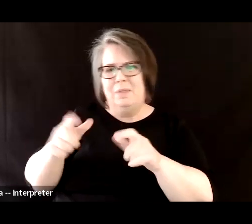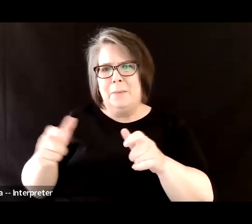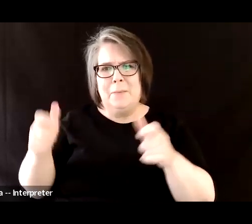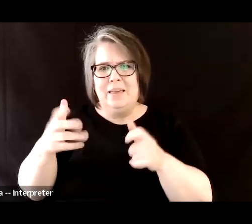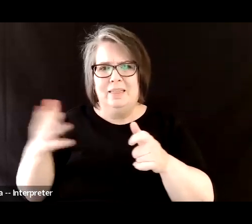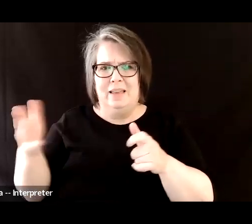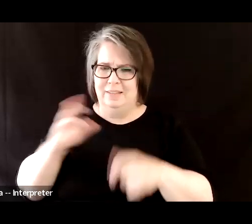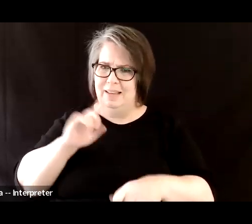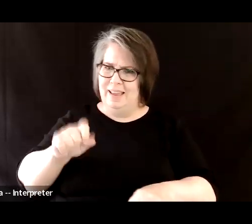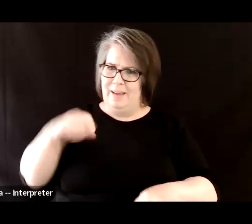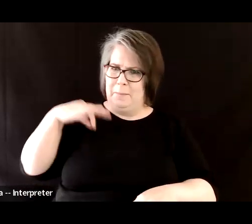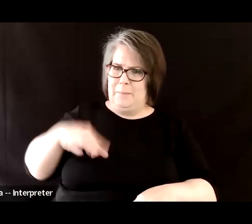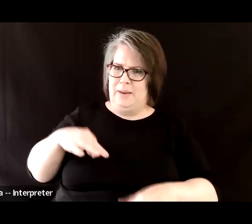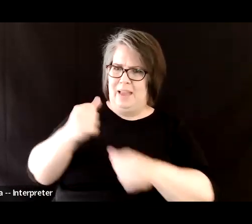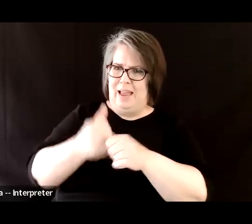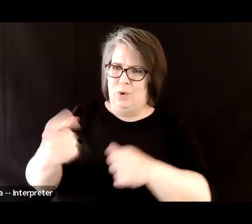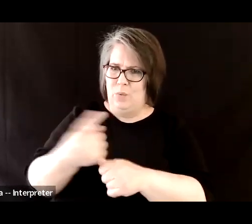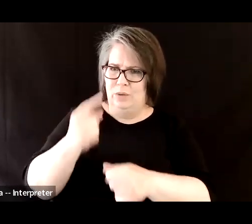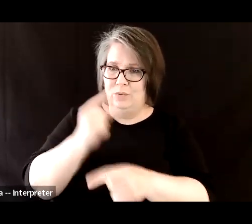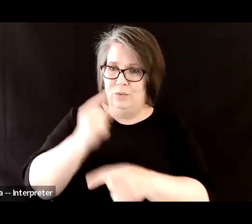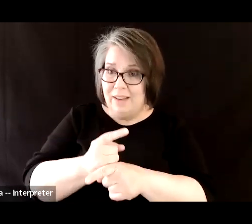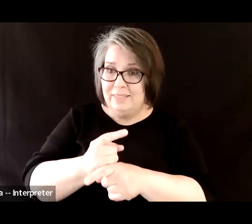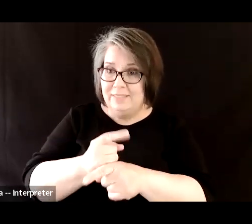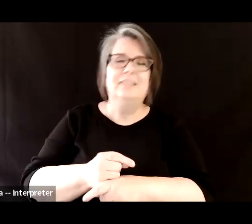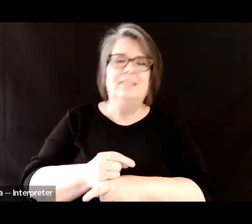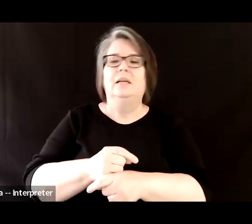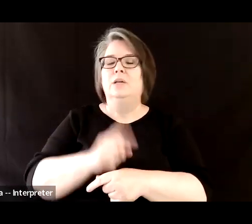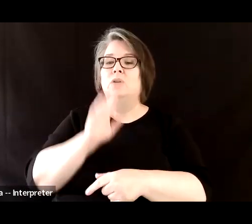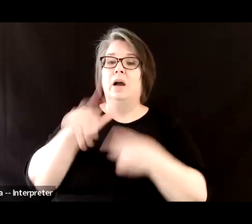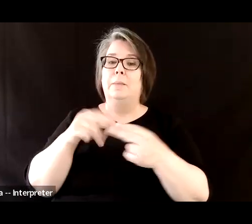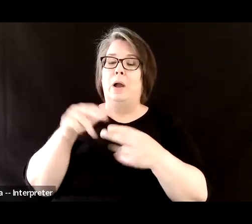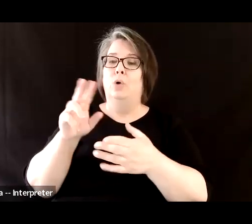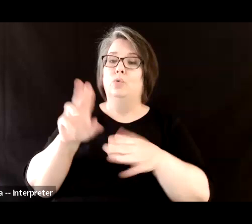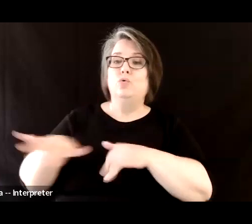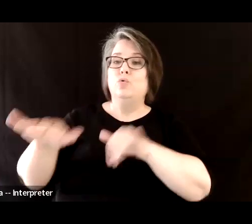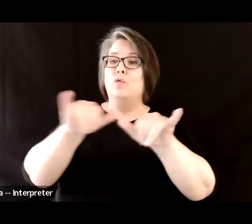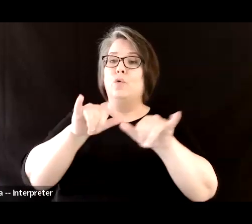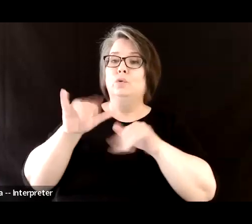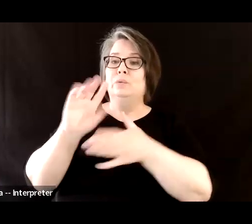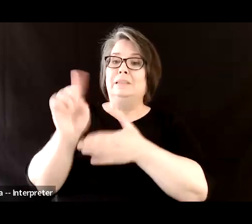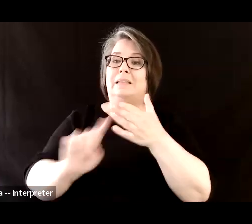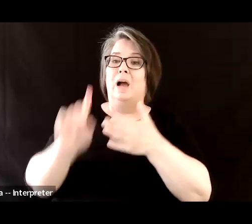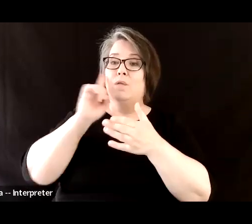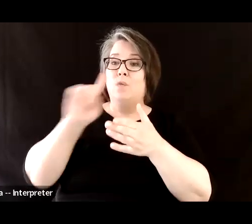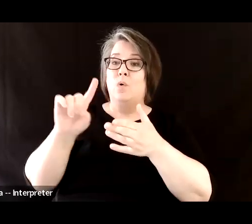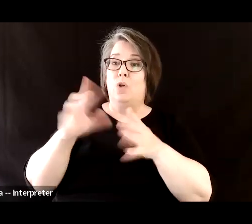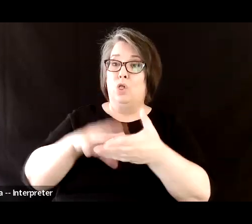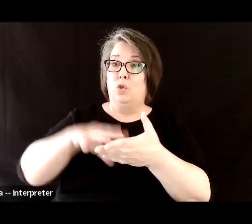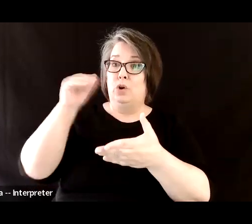benefit everybody. We talk about universal design for learning, we are talking about making a better learning